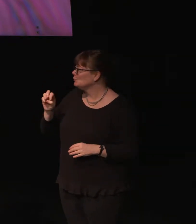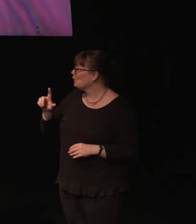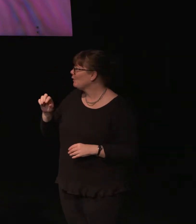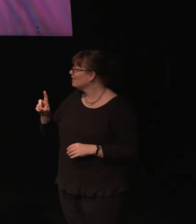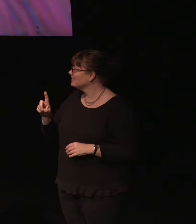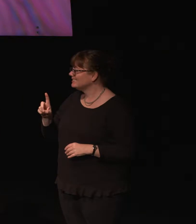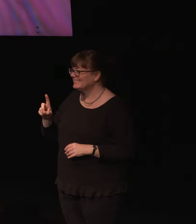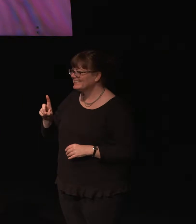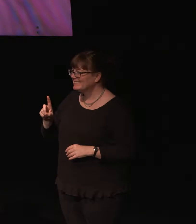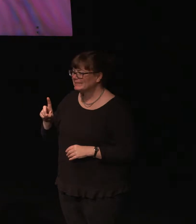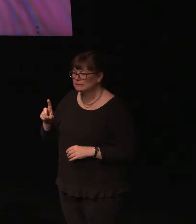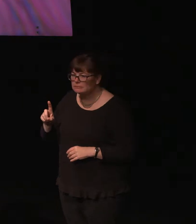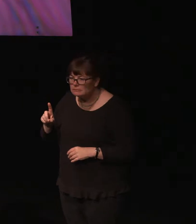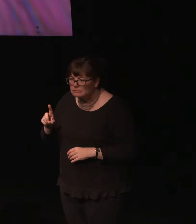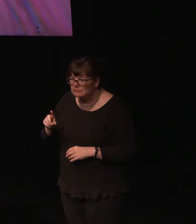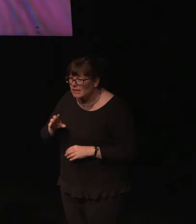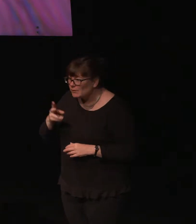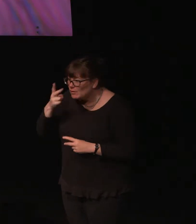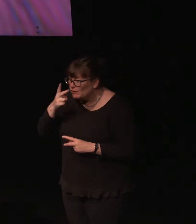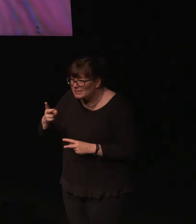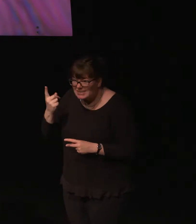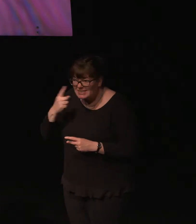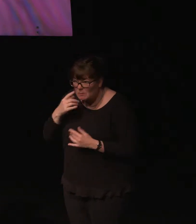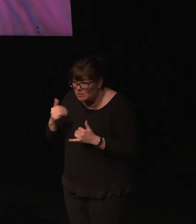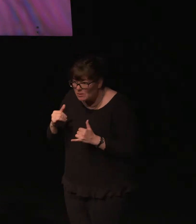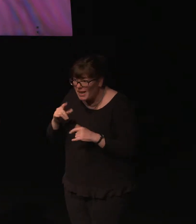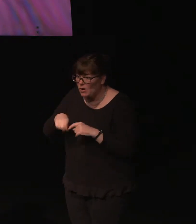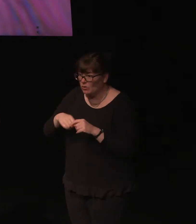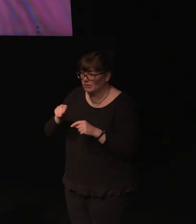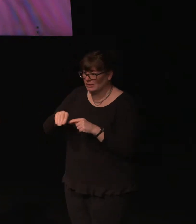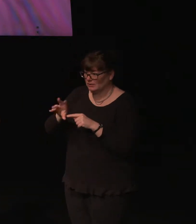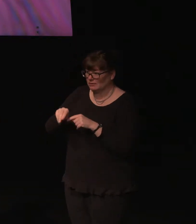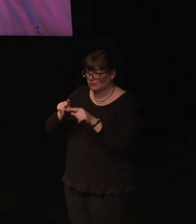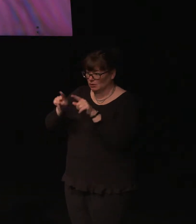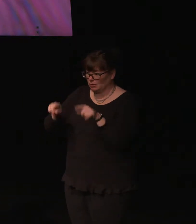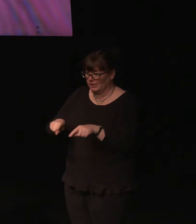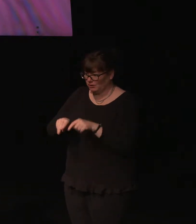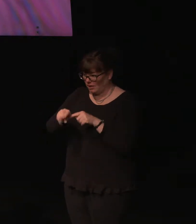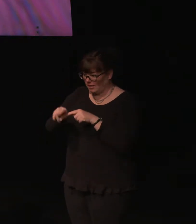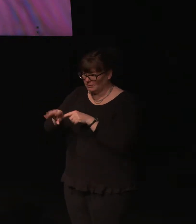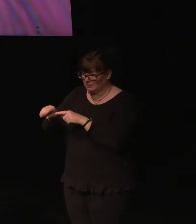That doesn't work if you've never seen Bejeweled played, you've only seen screenshots. But I was a Tetris fan.